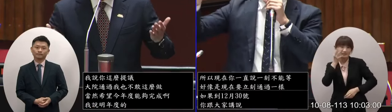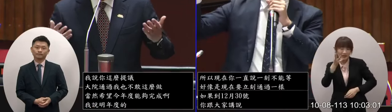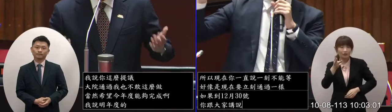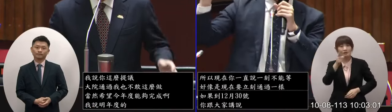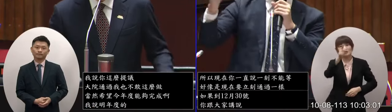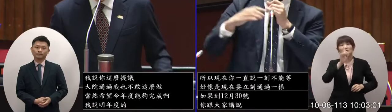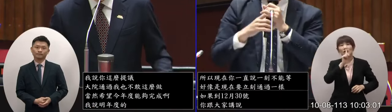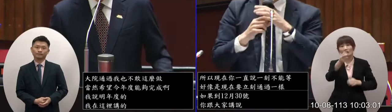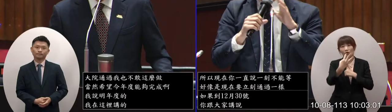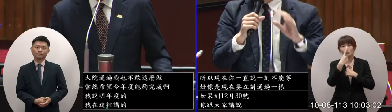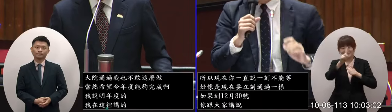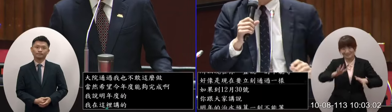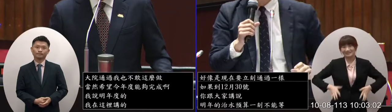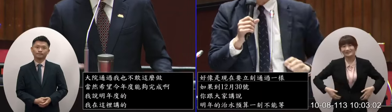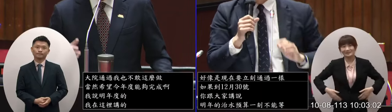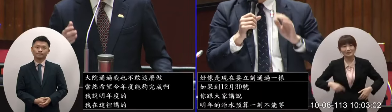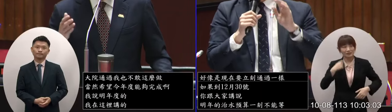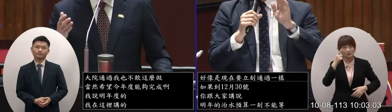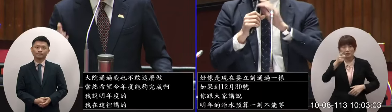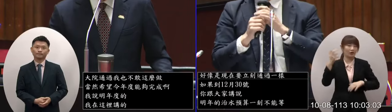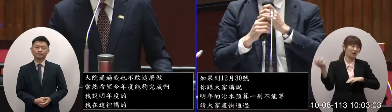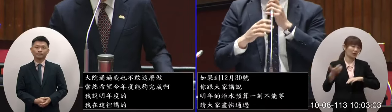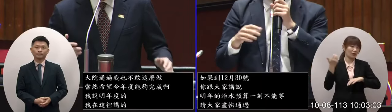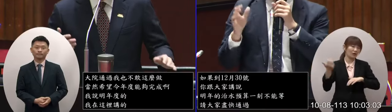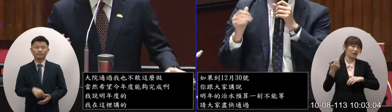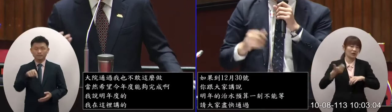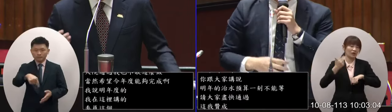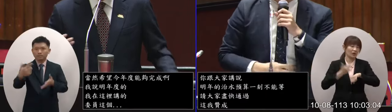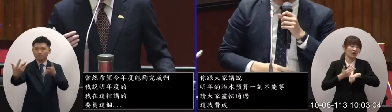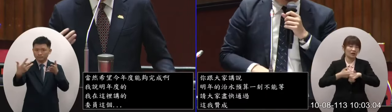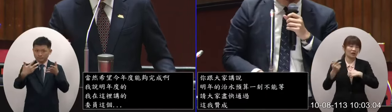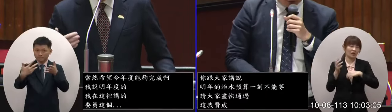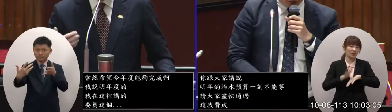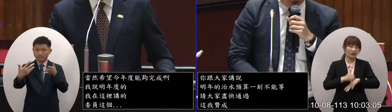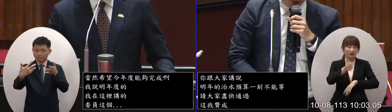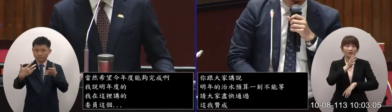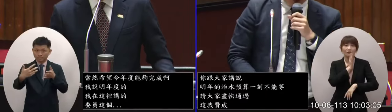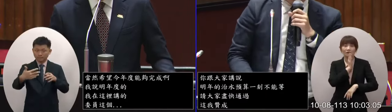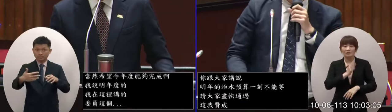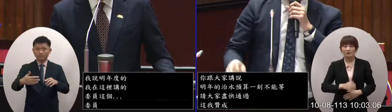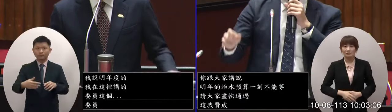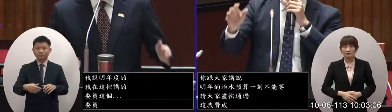so this is the speech committee. Here is the questioning. This is the speech. You spoke like this on TV and said that